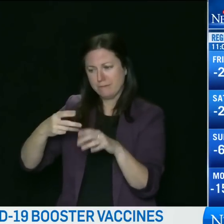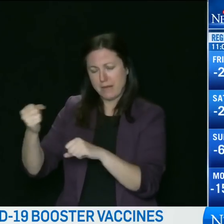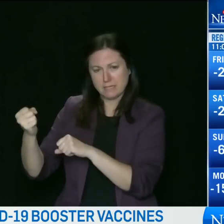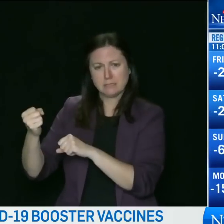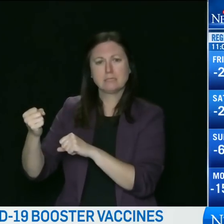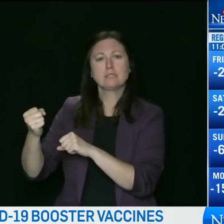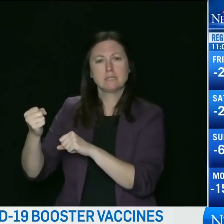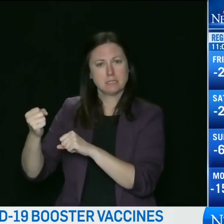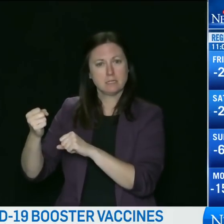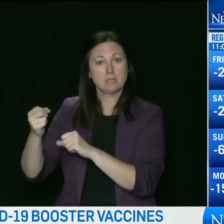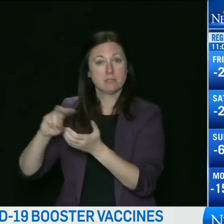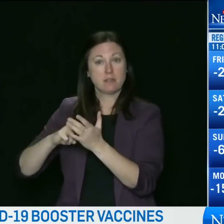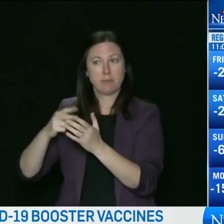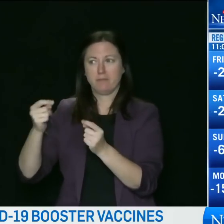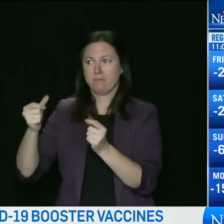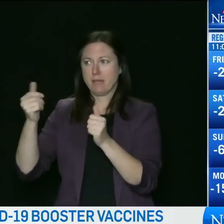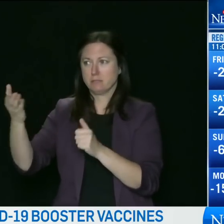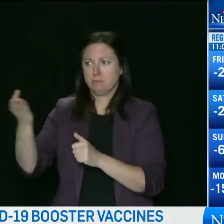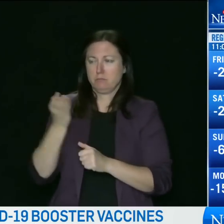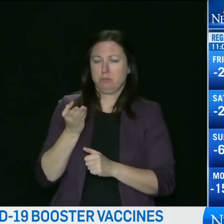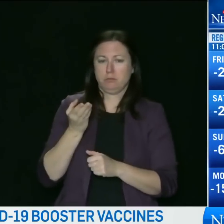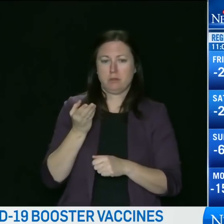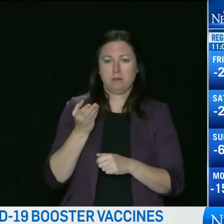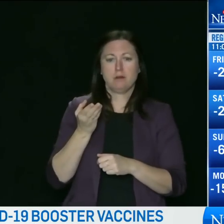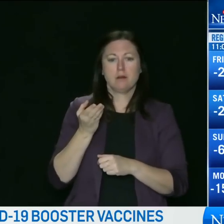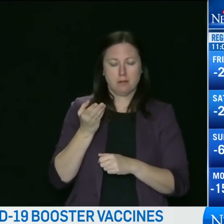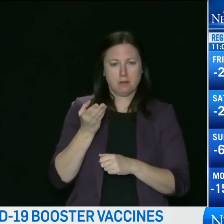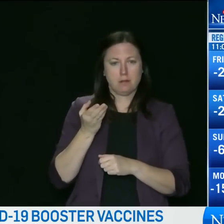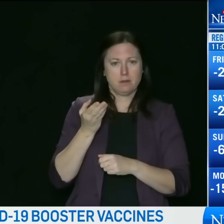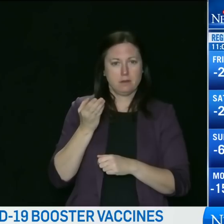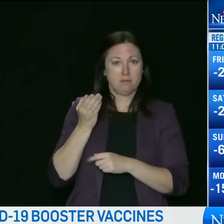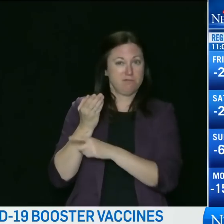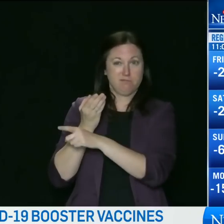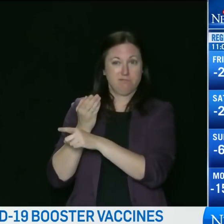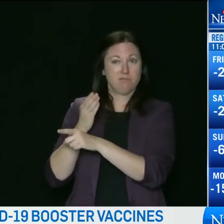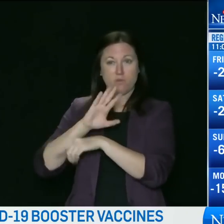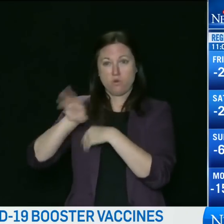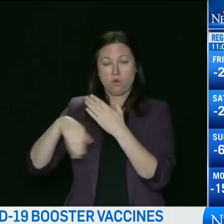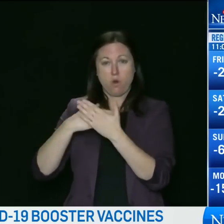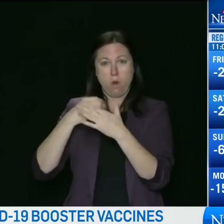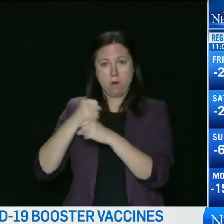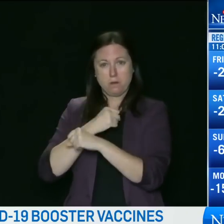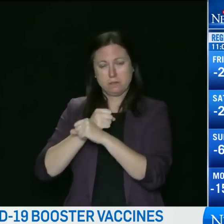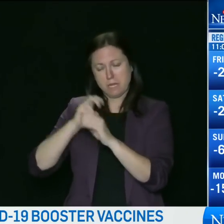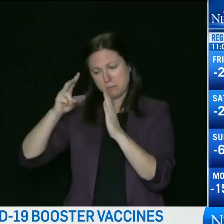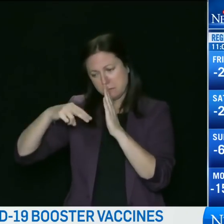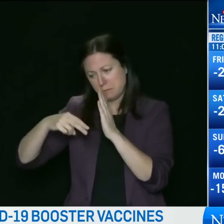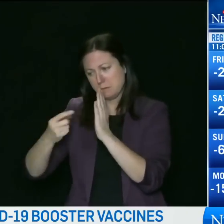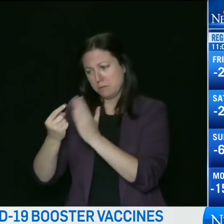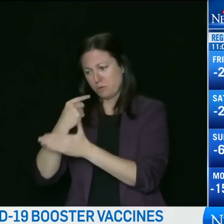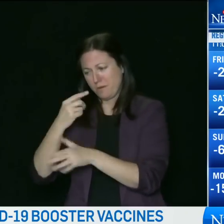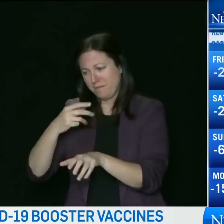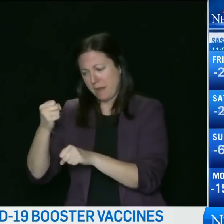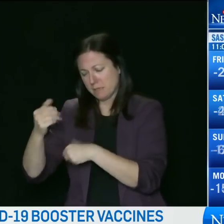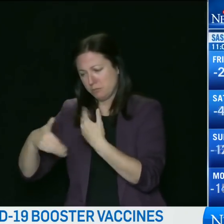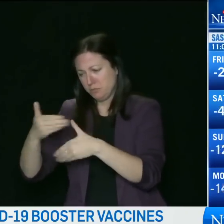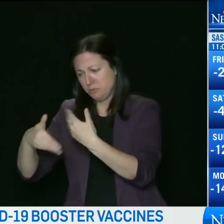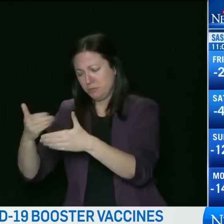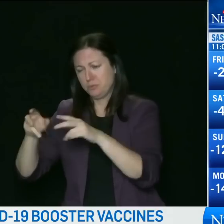FOR BEING SO DILIGENT AND FAST, THAT WE'VE GOT A RECOMMENDATION